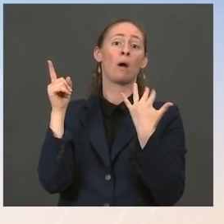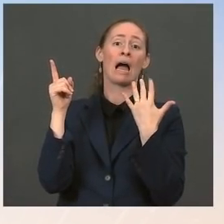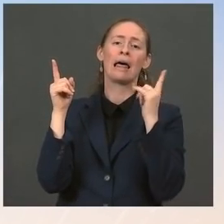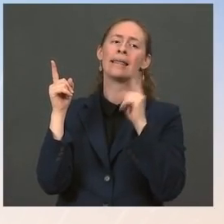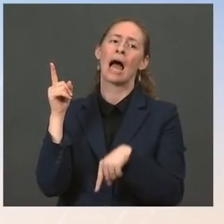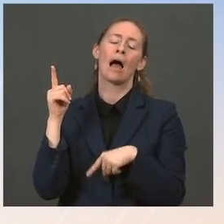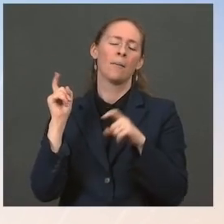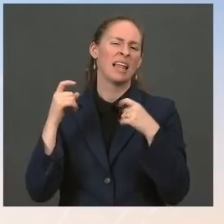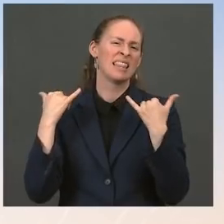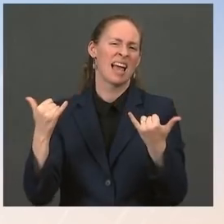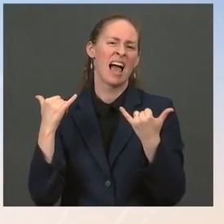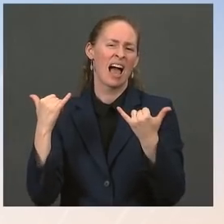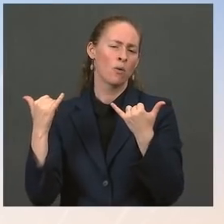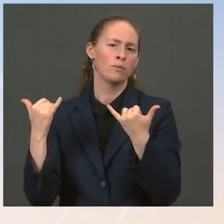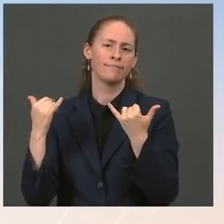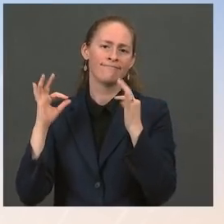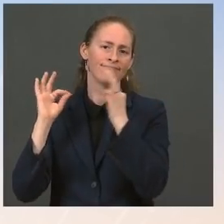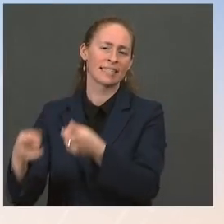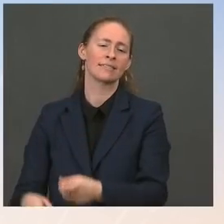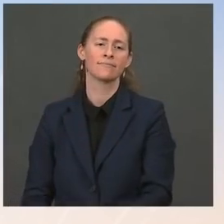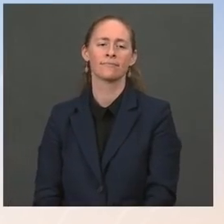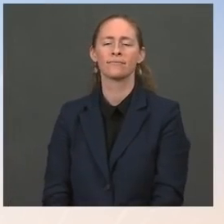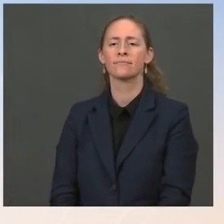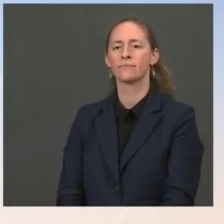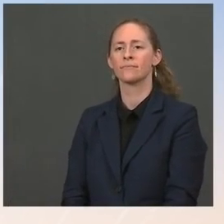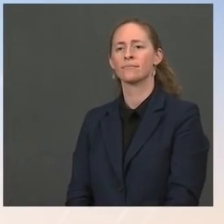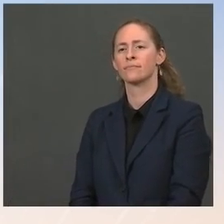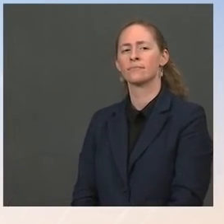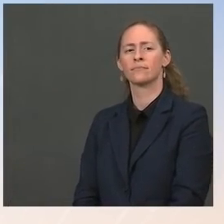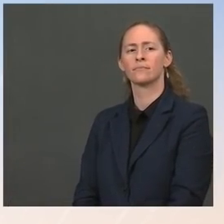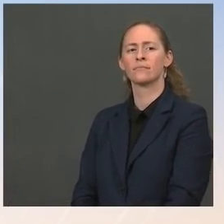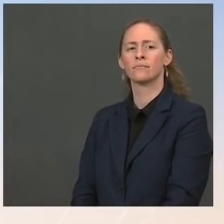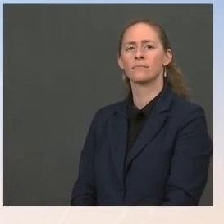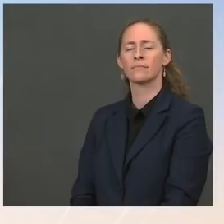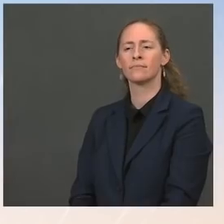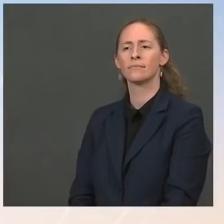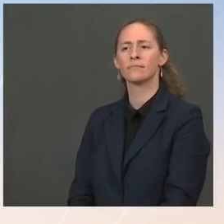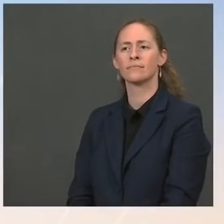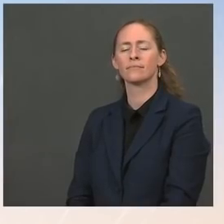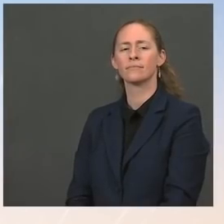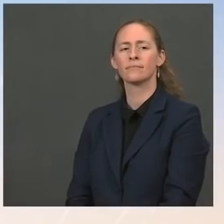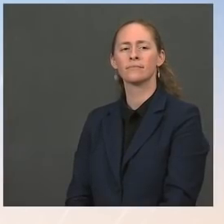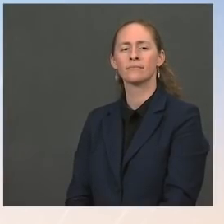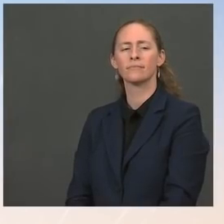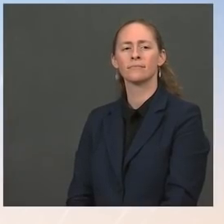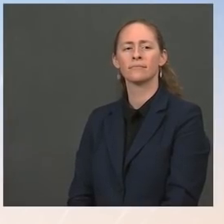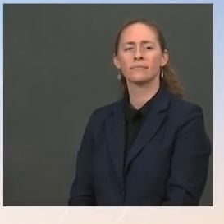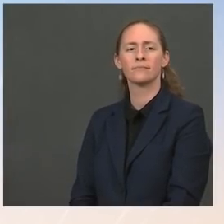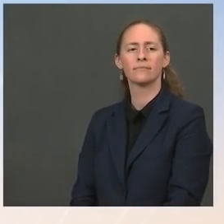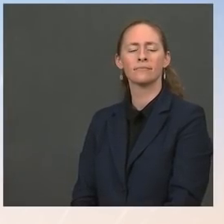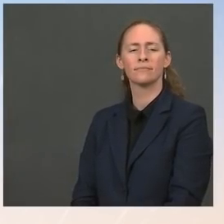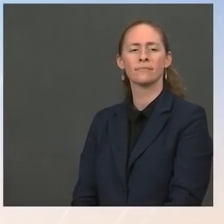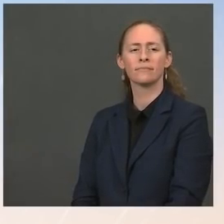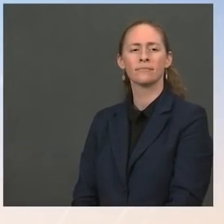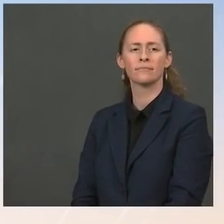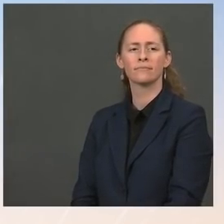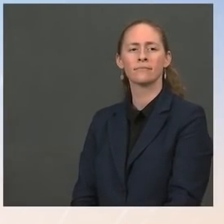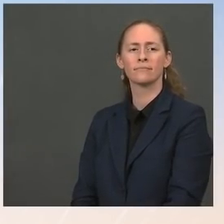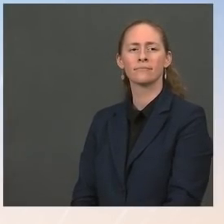Ms. Psaki: Go ahead. Oh, go ahead. Go ahead. The Press: Yeah, thanks very much. On the -- you sound pretty lukewarm about the McConnell idea.